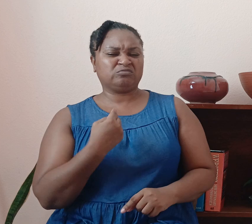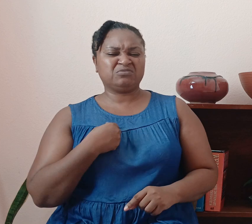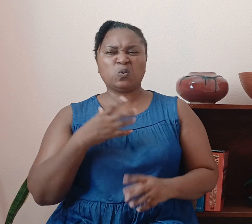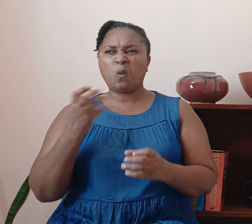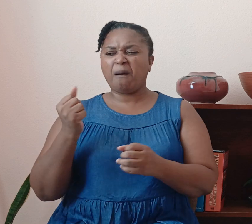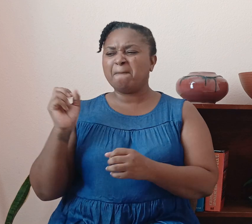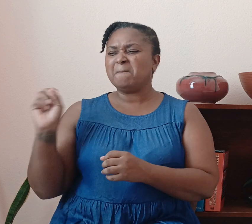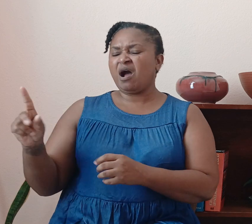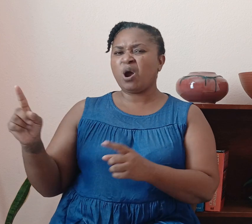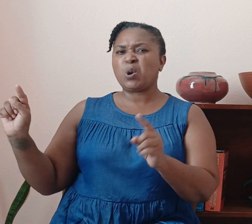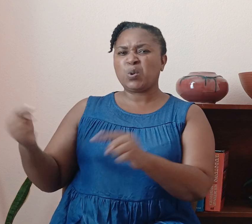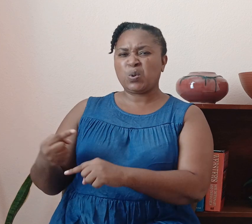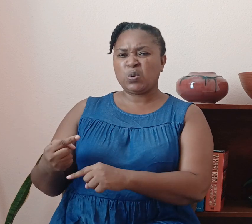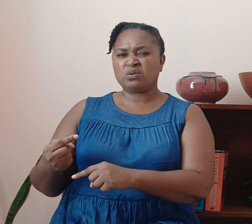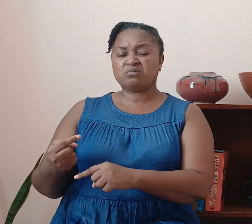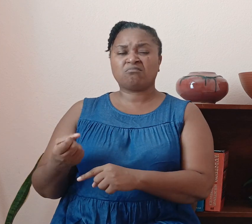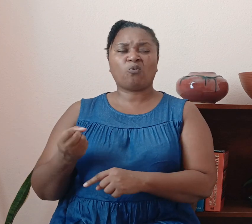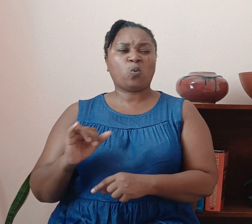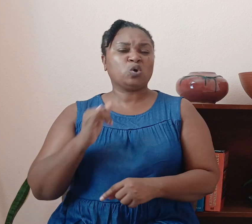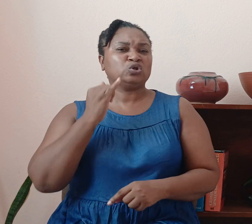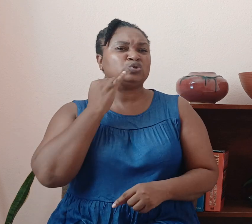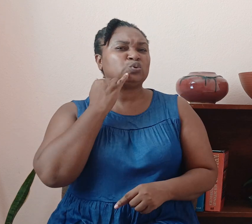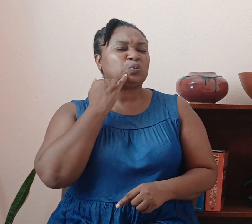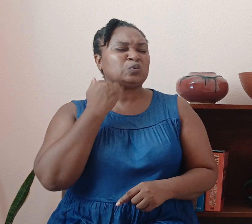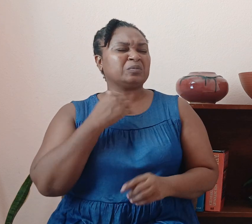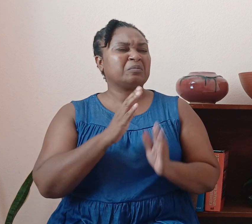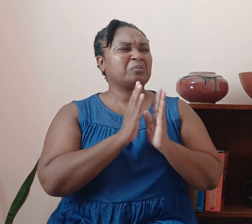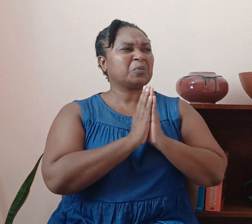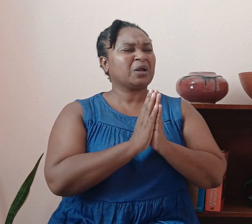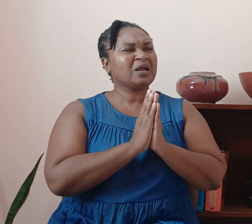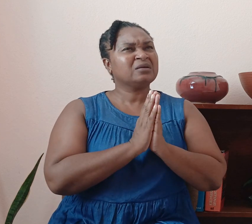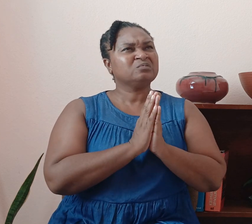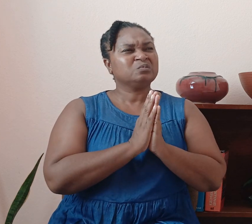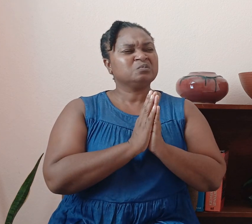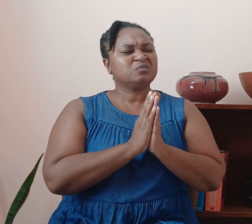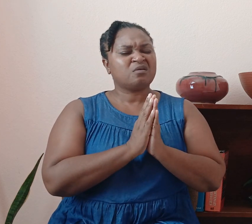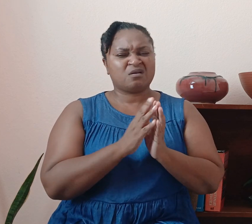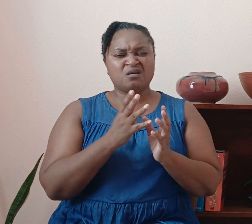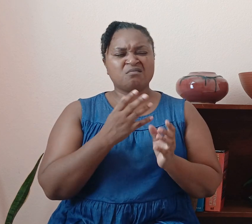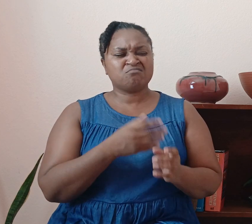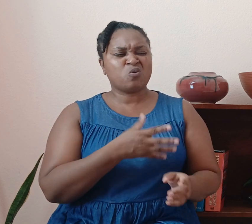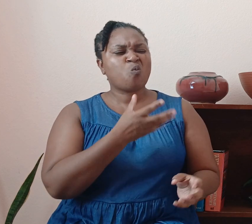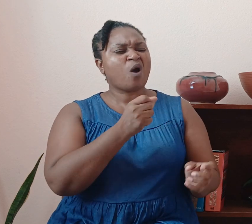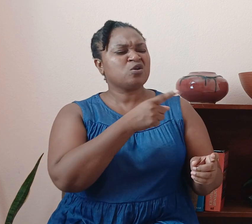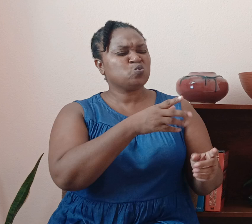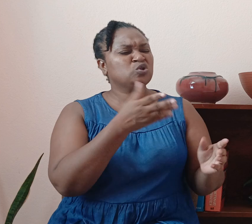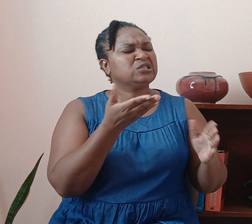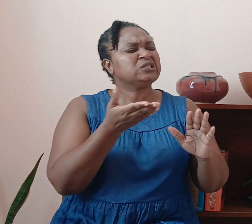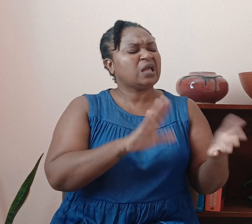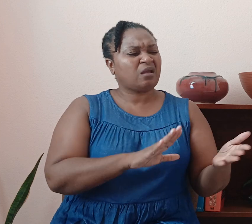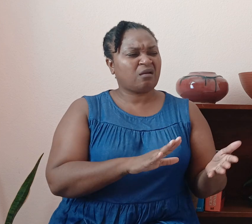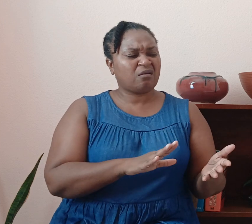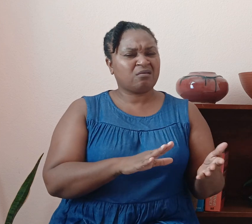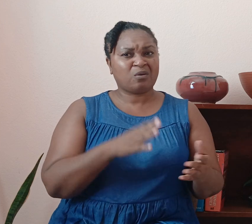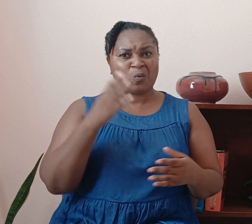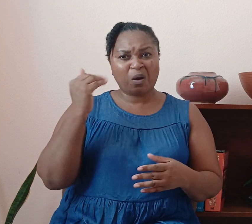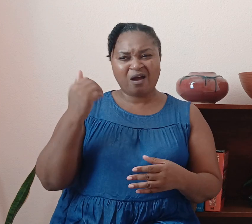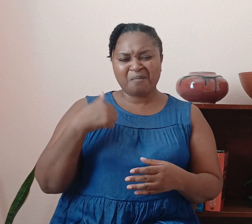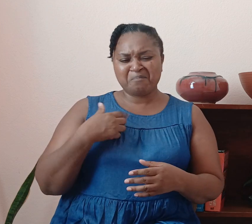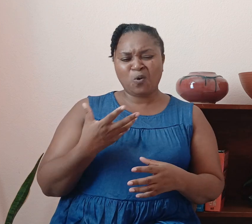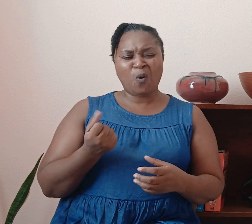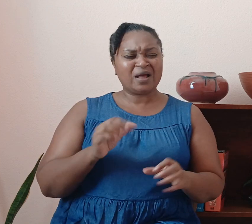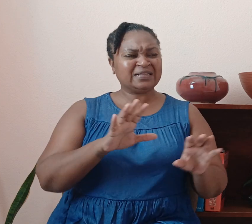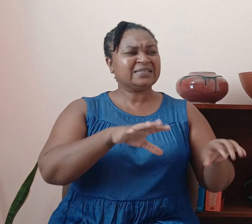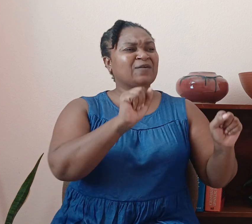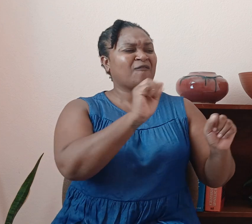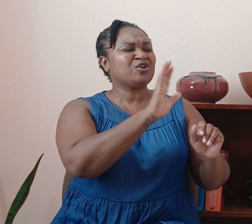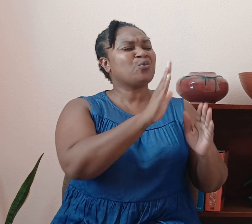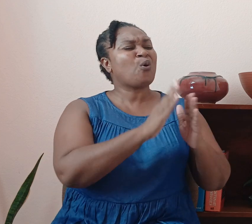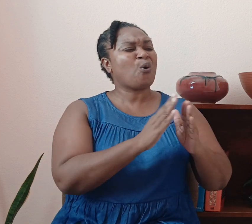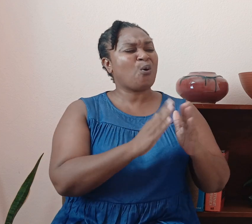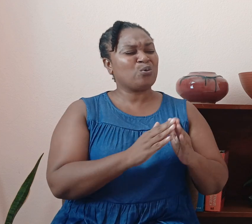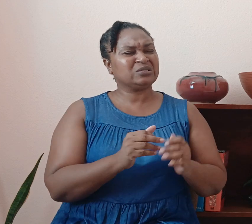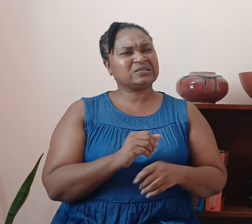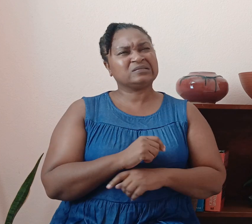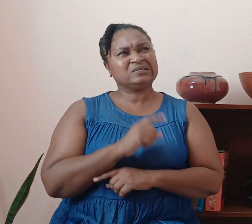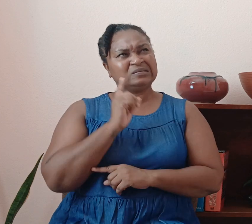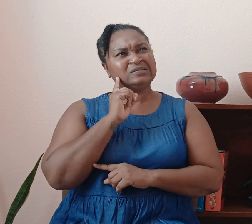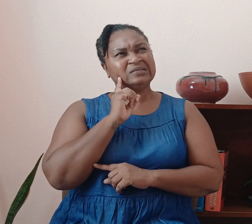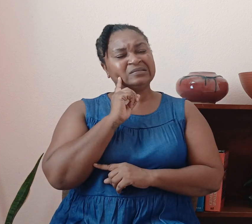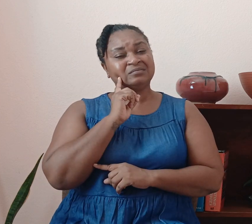or if I were to pray for someone to die so that I can have his house, God will